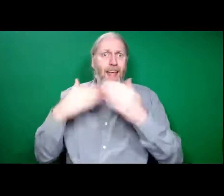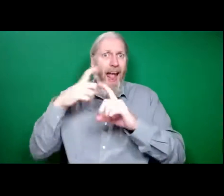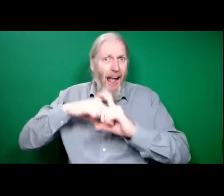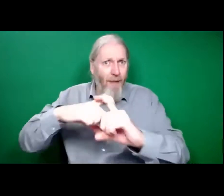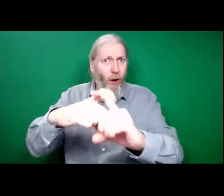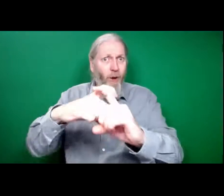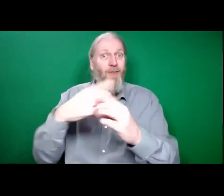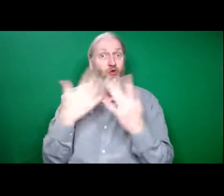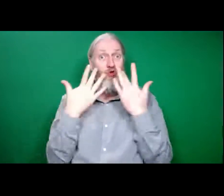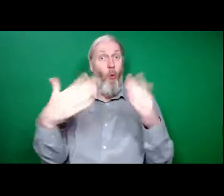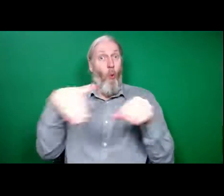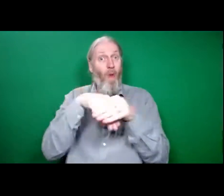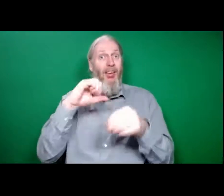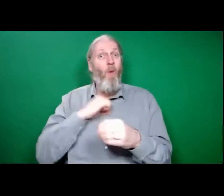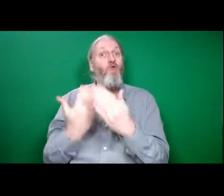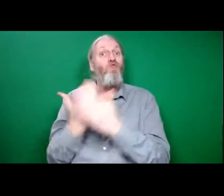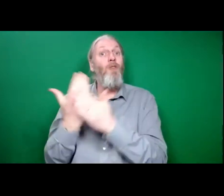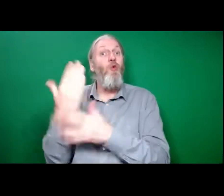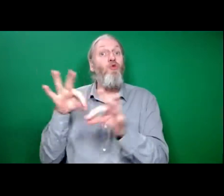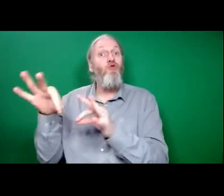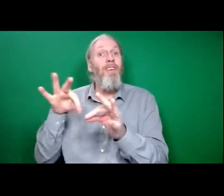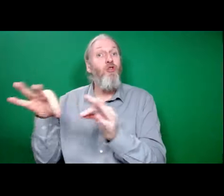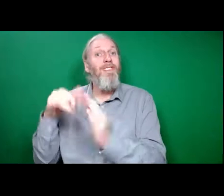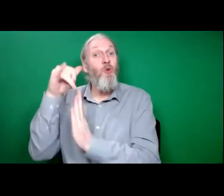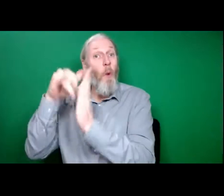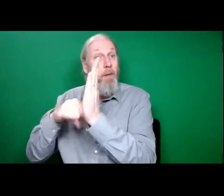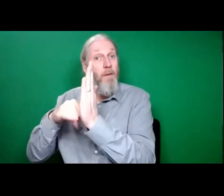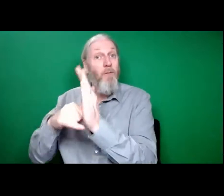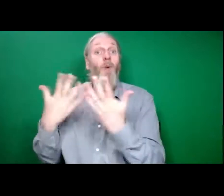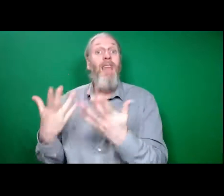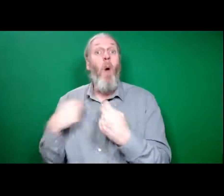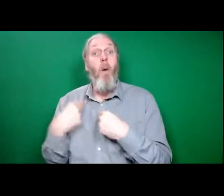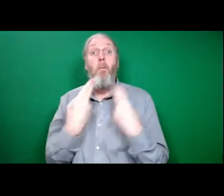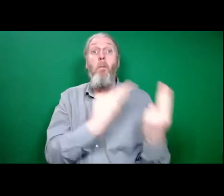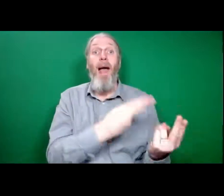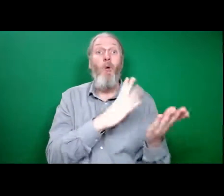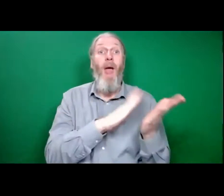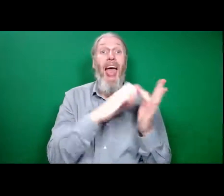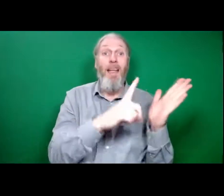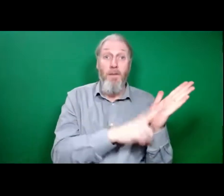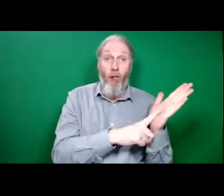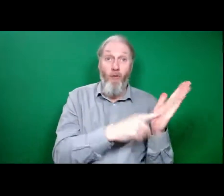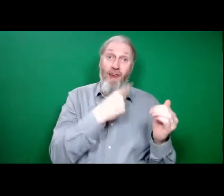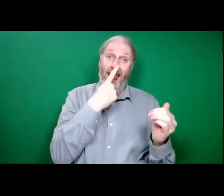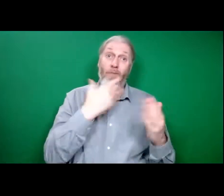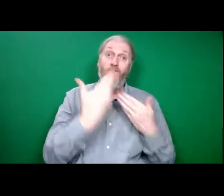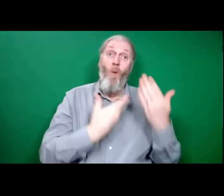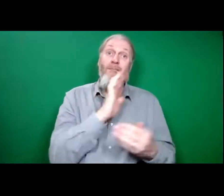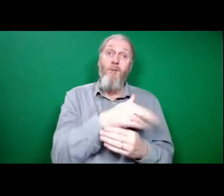opportunity for the creative sector in our high streets. Our ambition is for the report to be a starting point